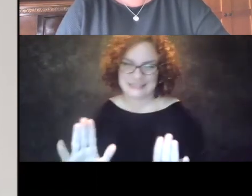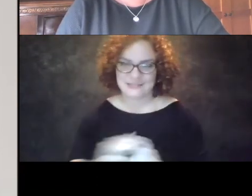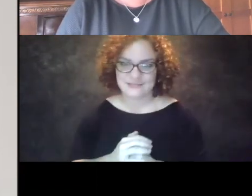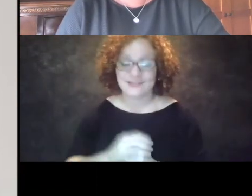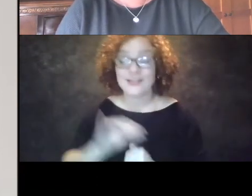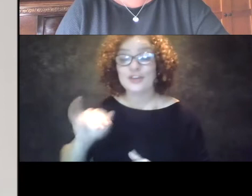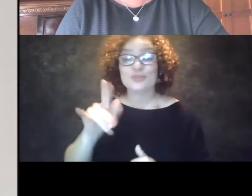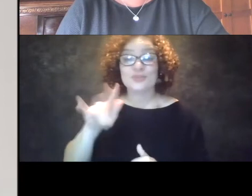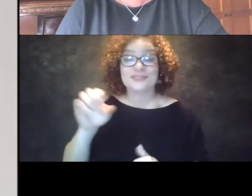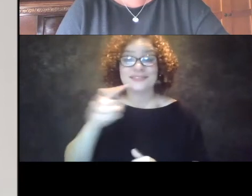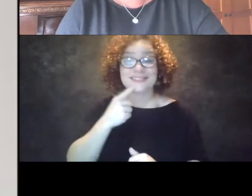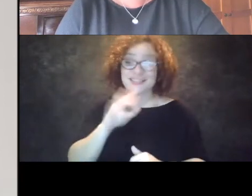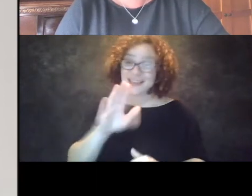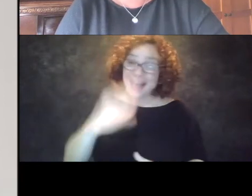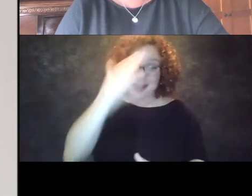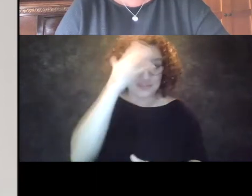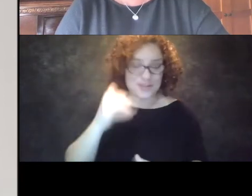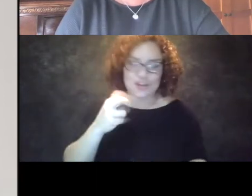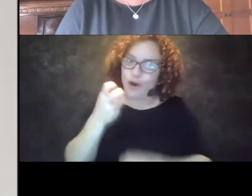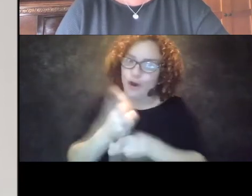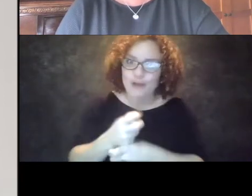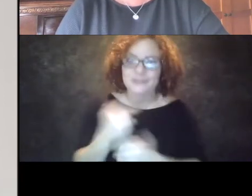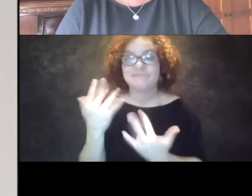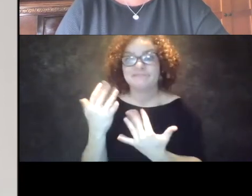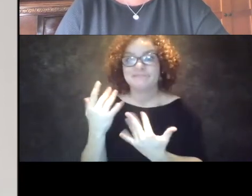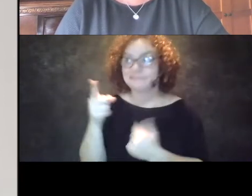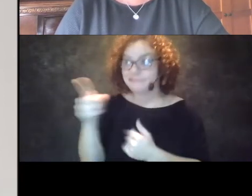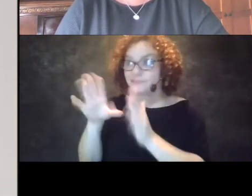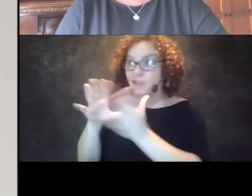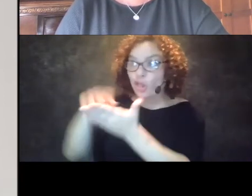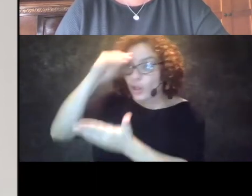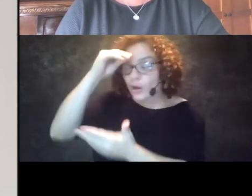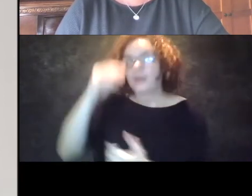parent out there, it's hard for you to wait. And, but that's why maybe, you know, really